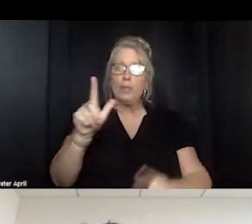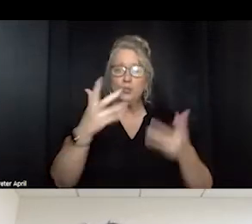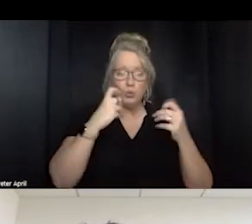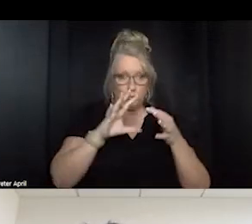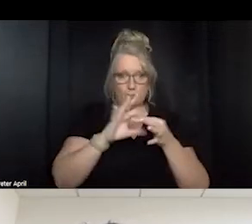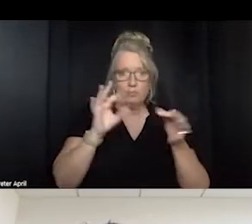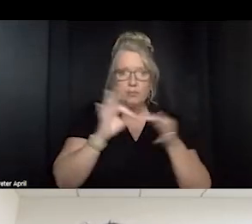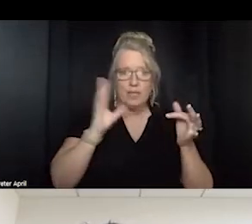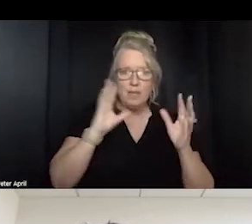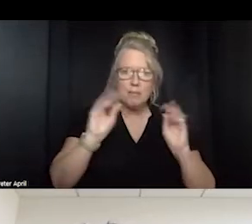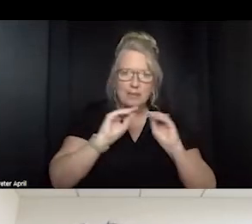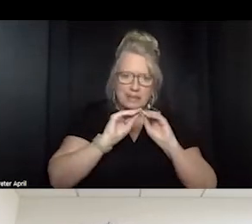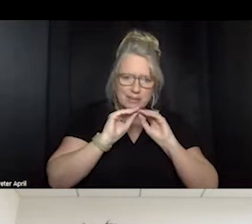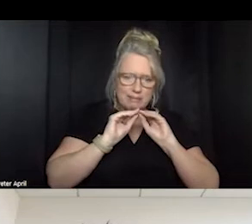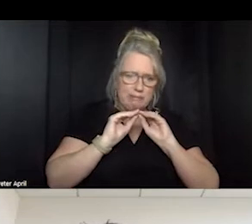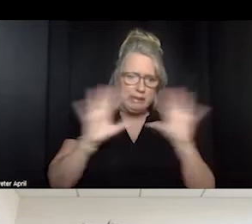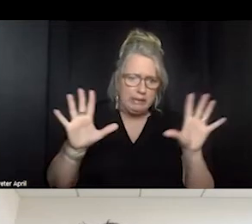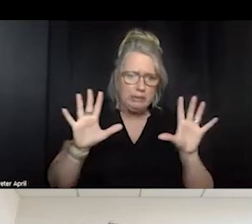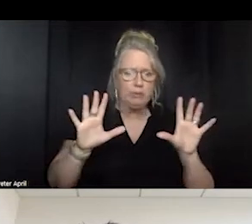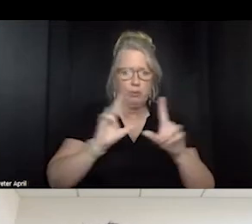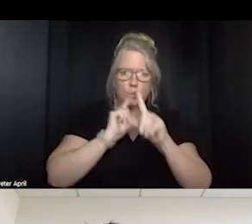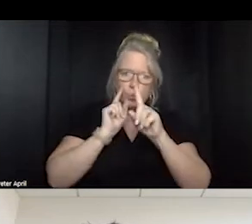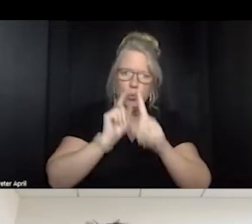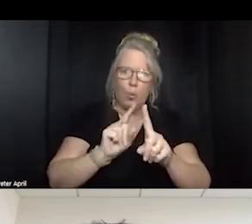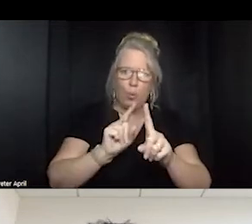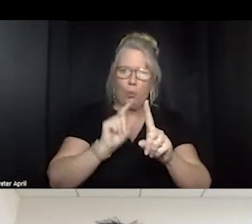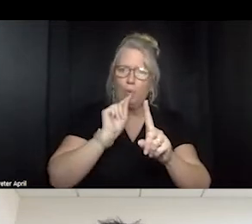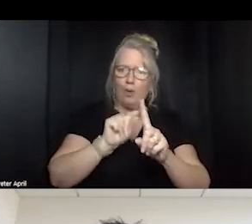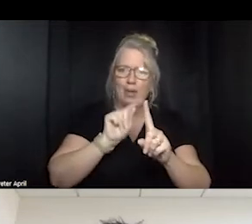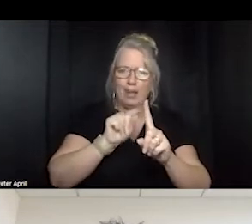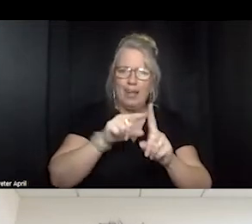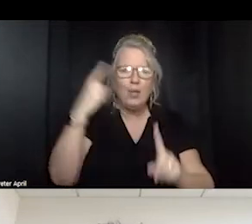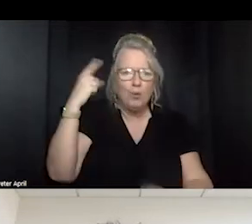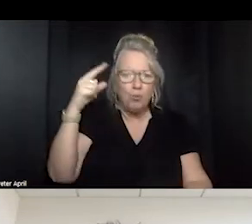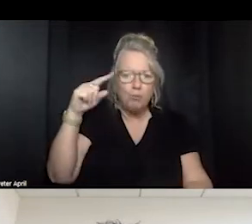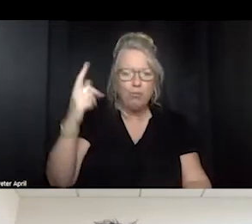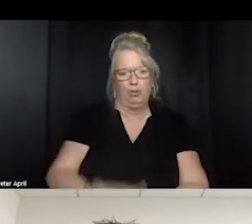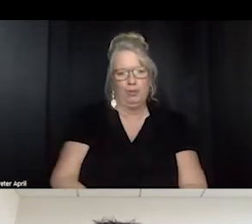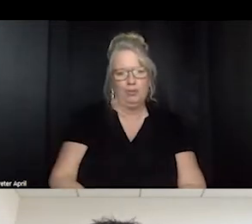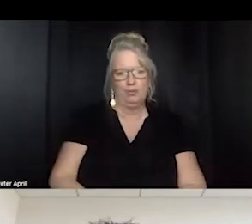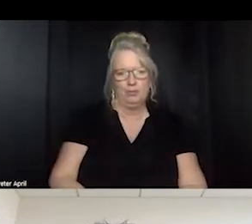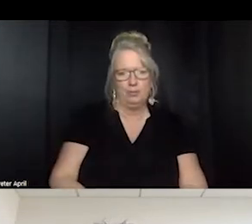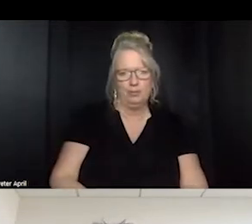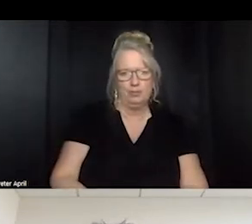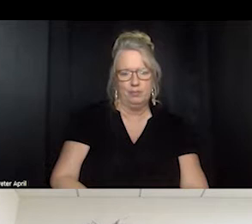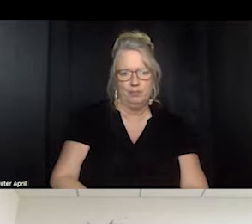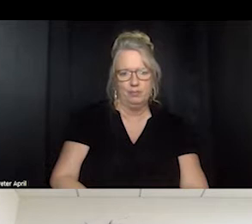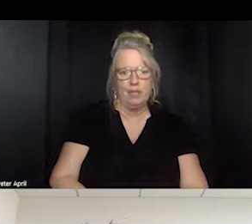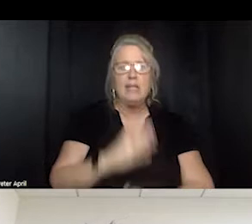THE, WHAT THE GOAL OF IT ALL IS. RIGHT? AND YOU KNOW, UNLIKE A LOT OF THE GROUPS THAT DO